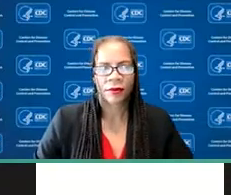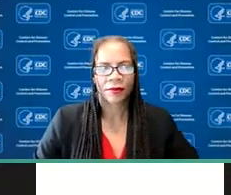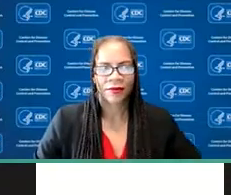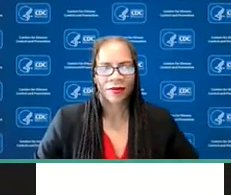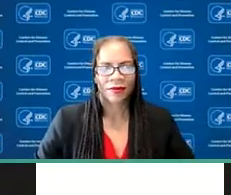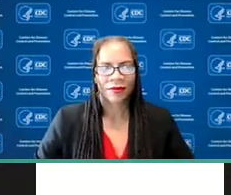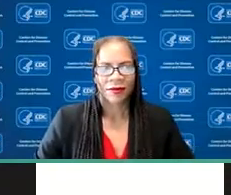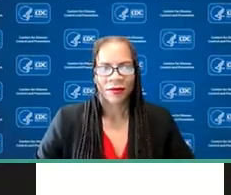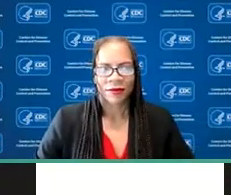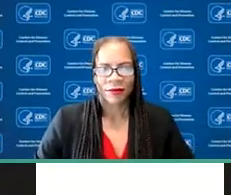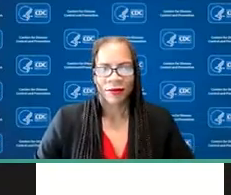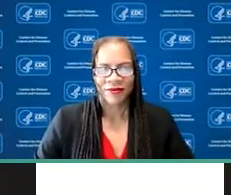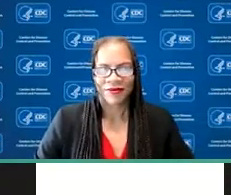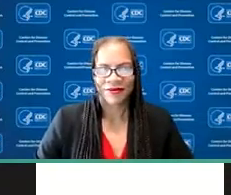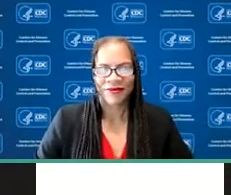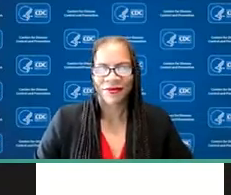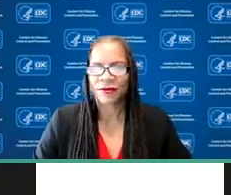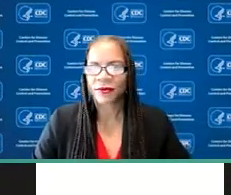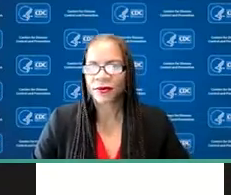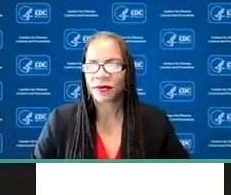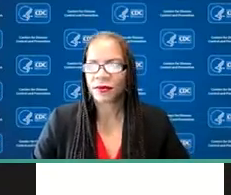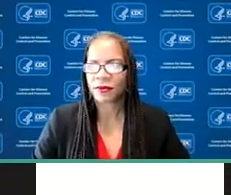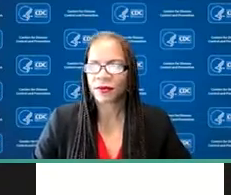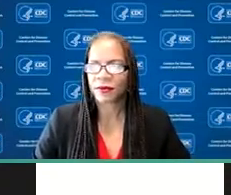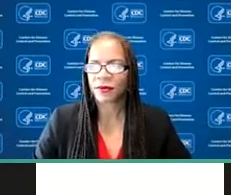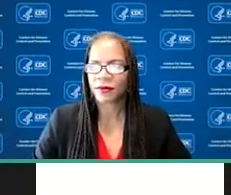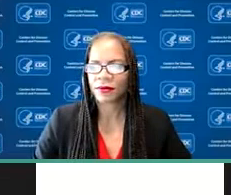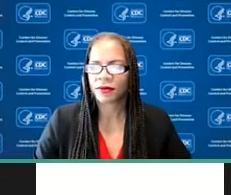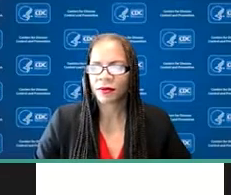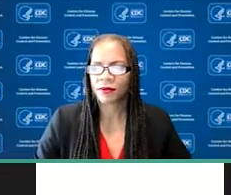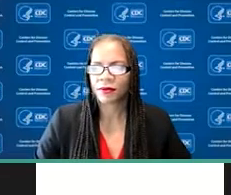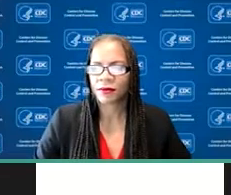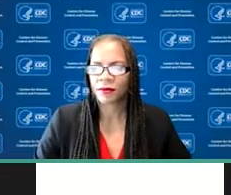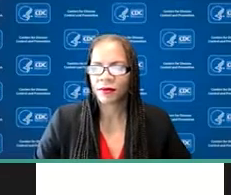help resources. Additionally, my team and I will be answering the Q&A session if you have any questions